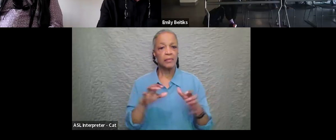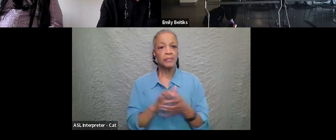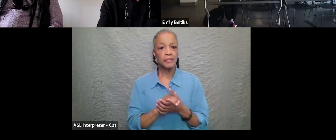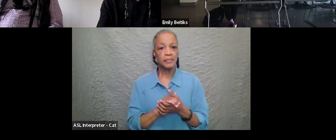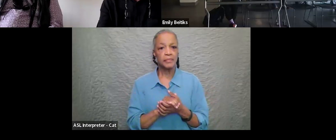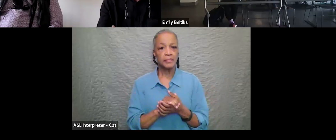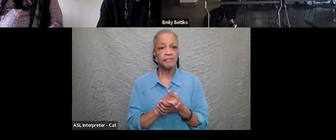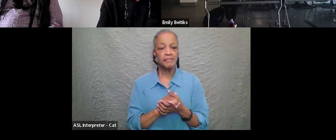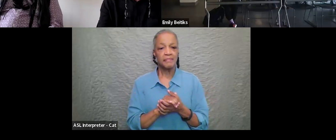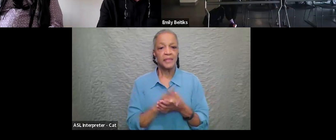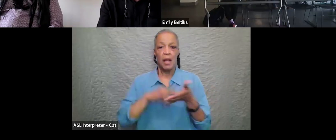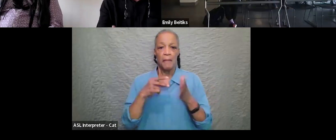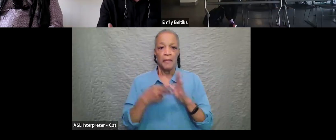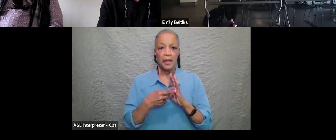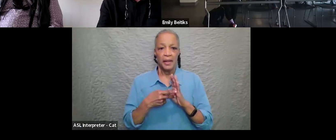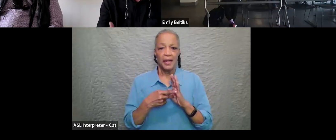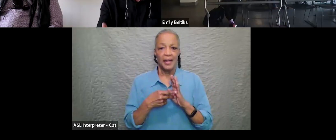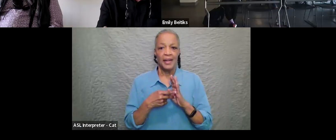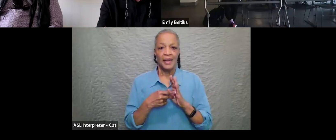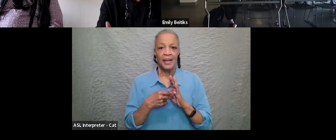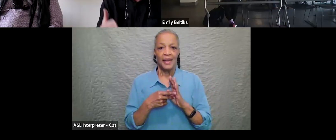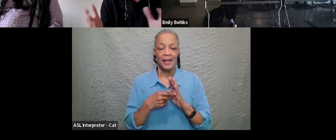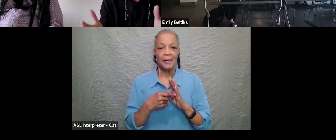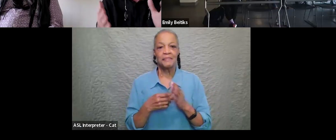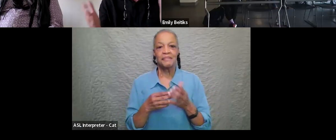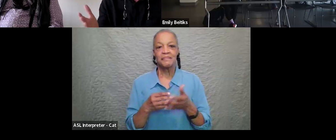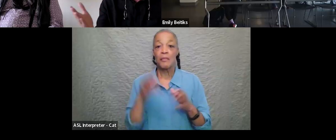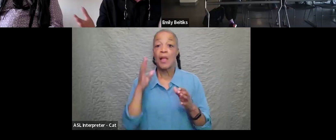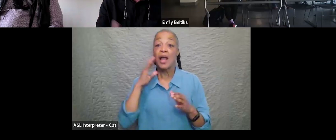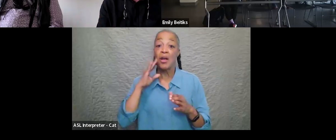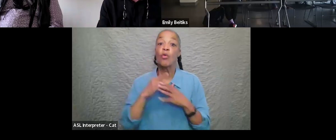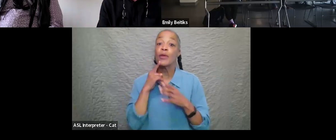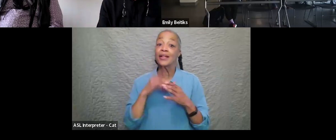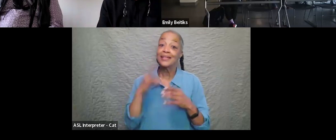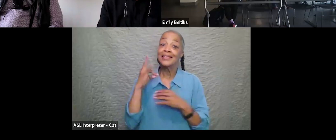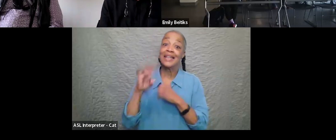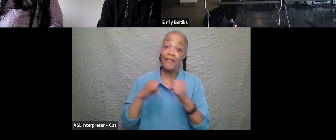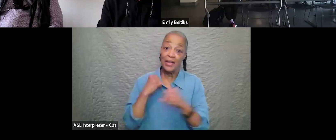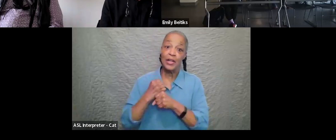I mean, I'd have to compress another seven years, which I will do.